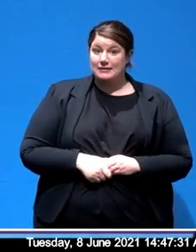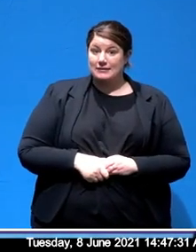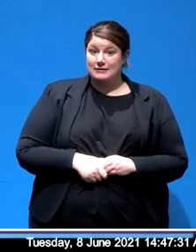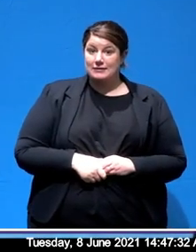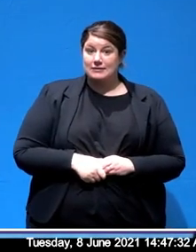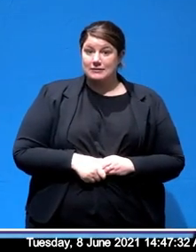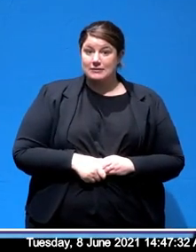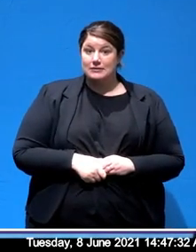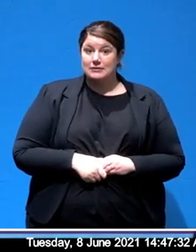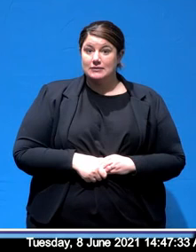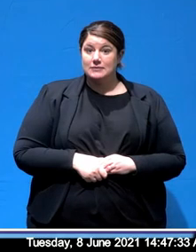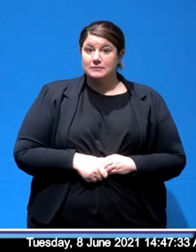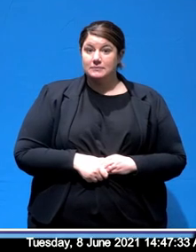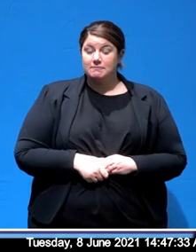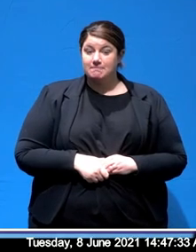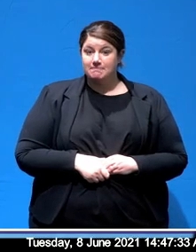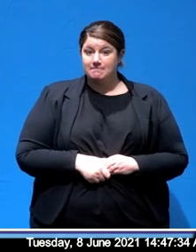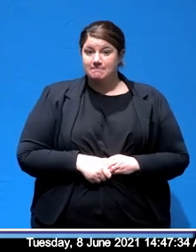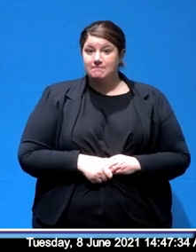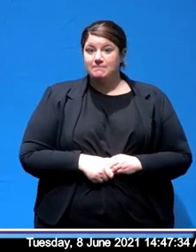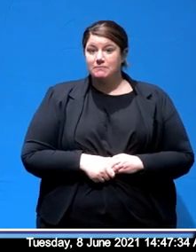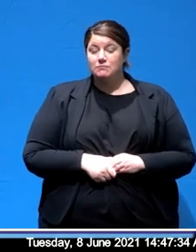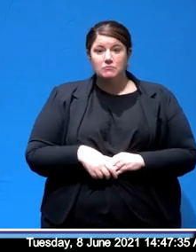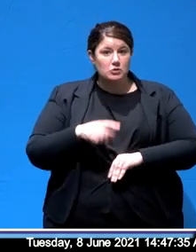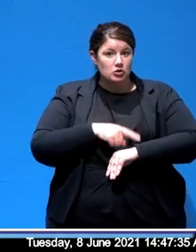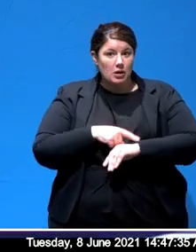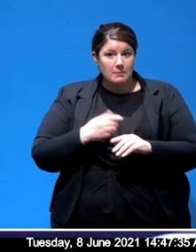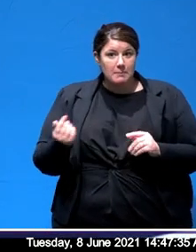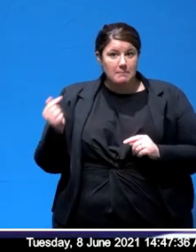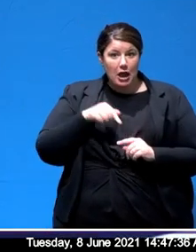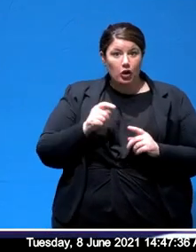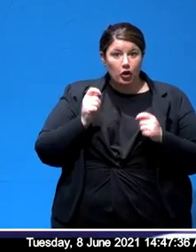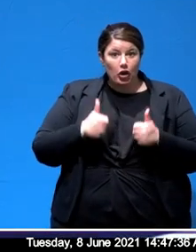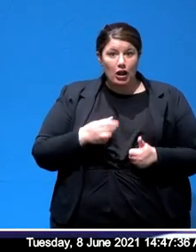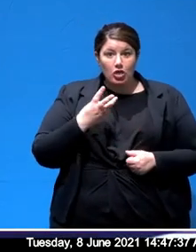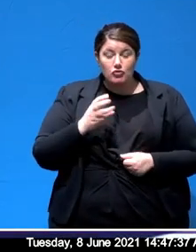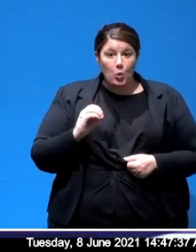As it is convenient to the Commission. Do you want to come back a little earlier, 3.05? If that's possible.